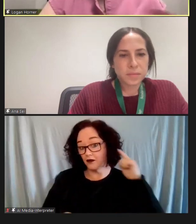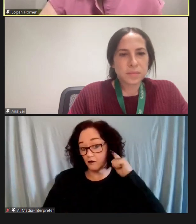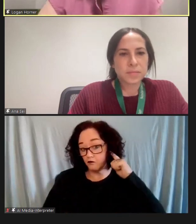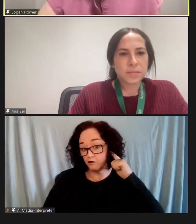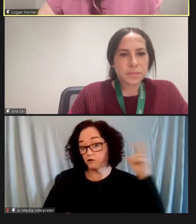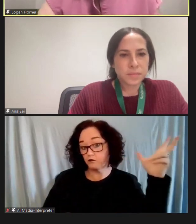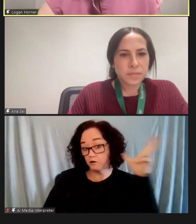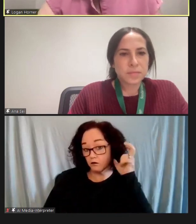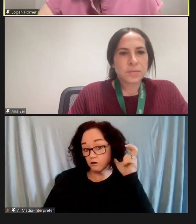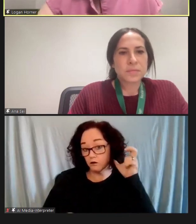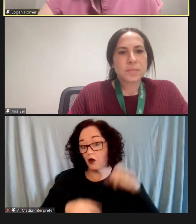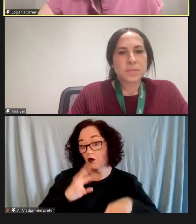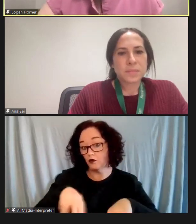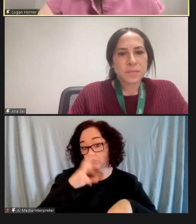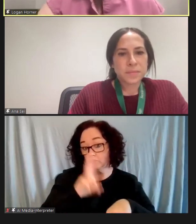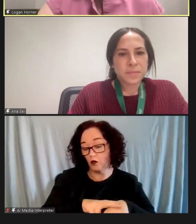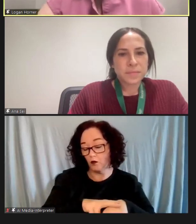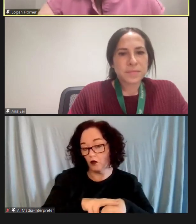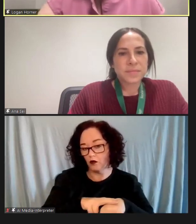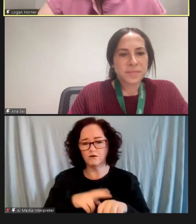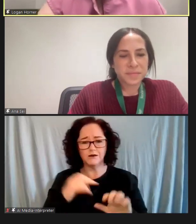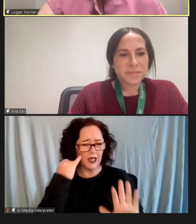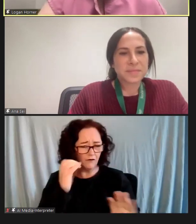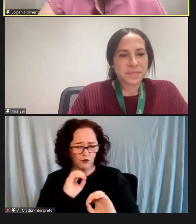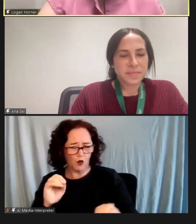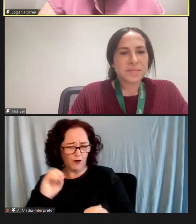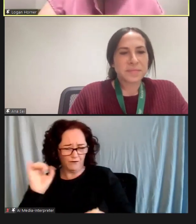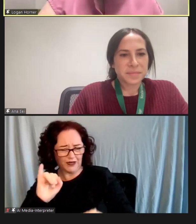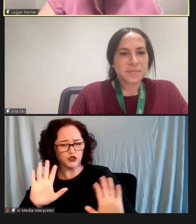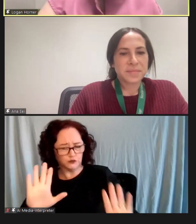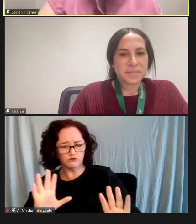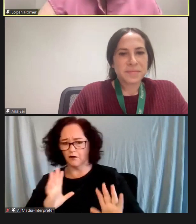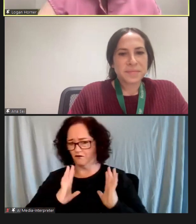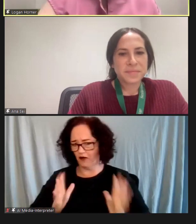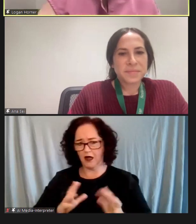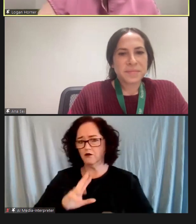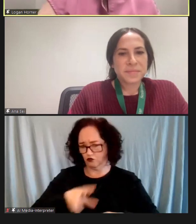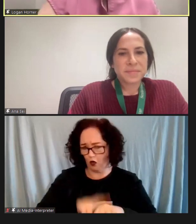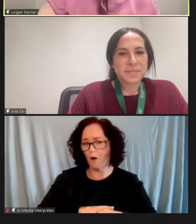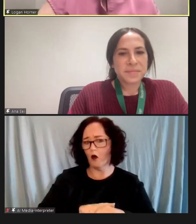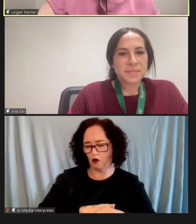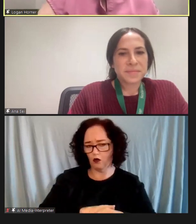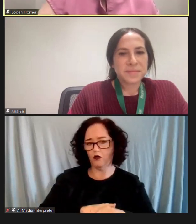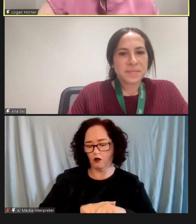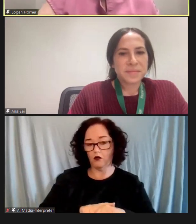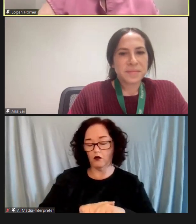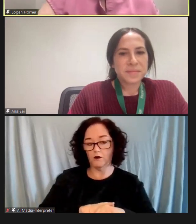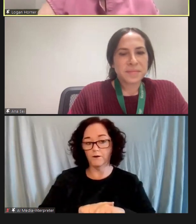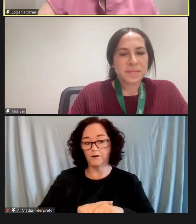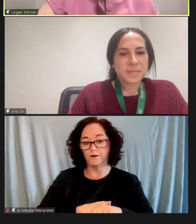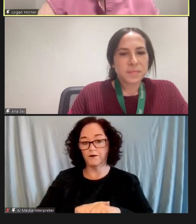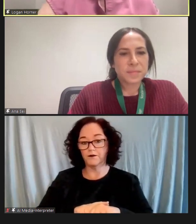long as we don't have an ear infection